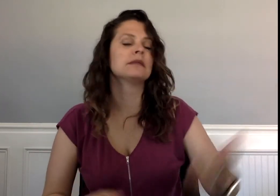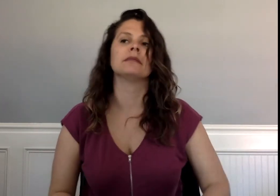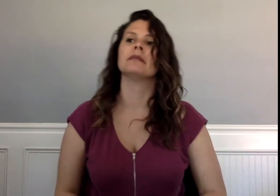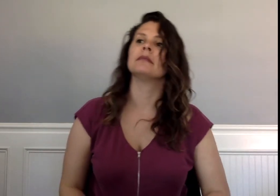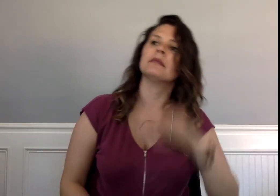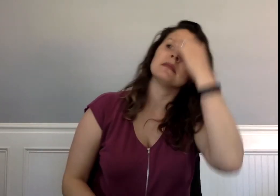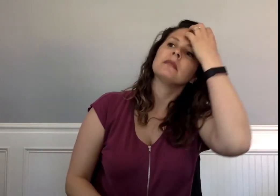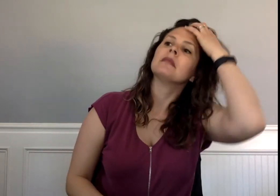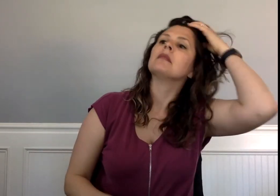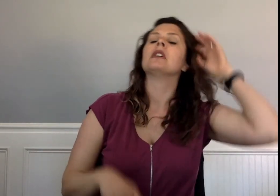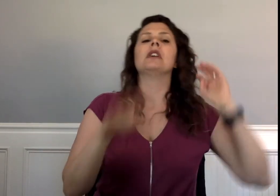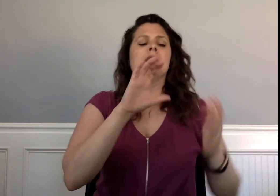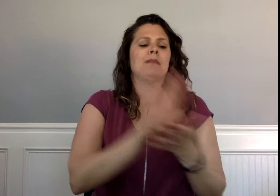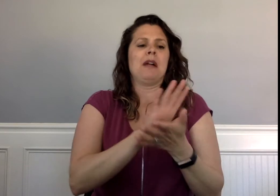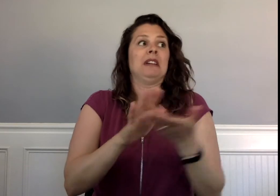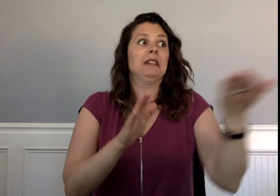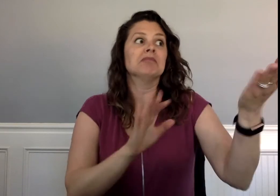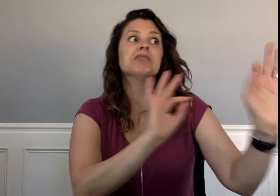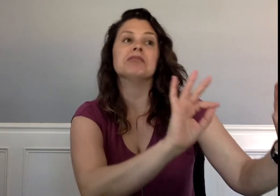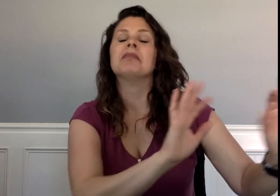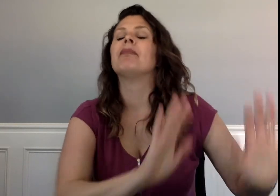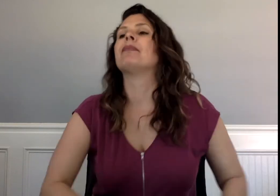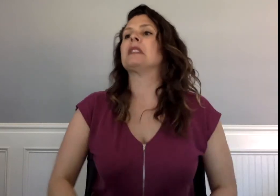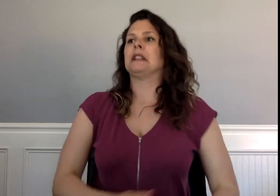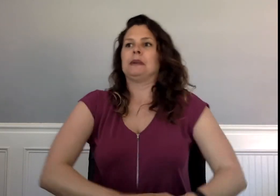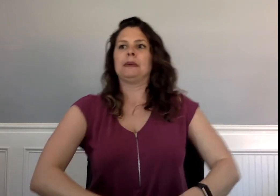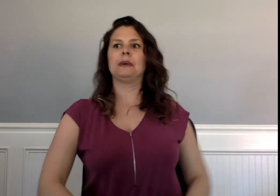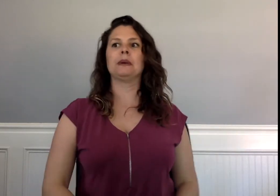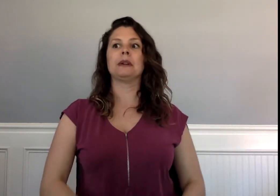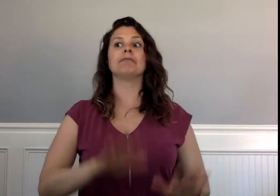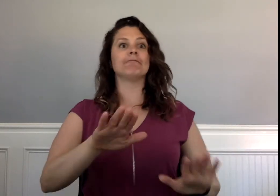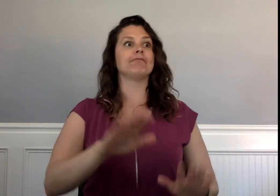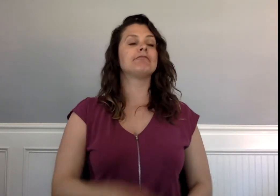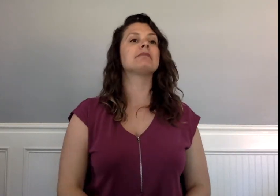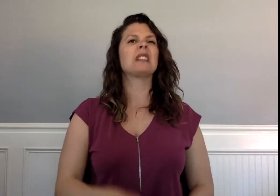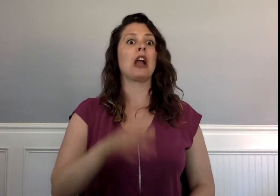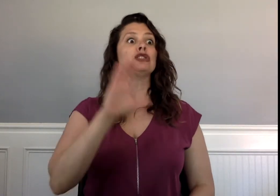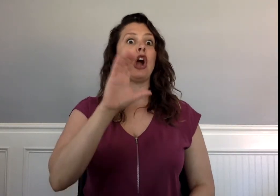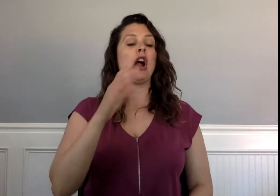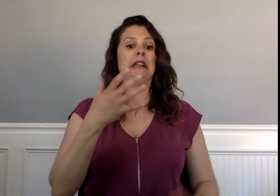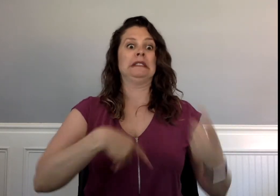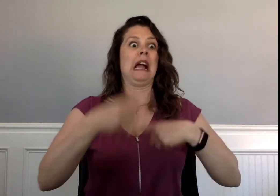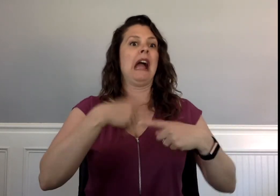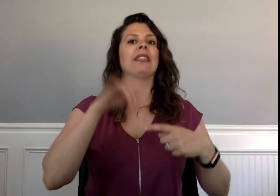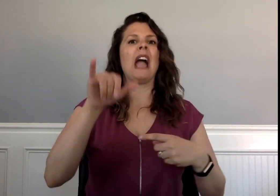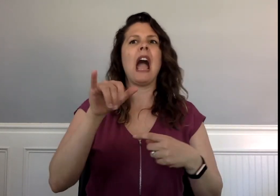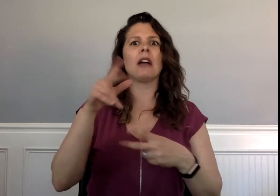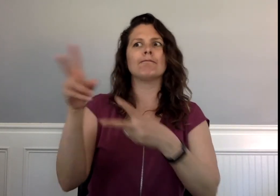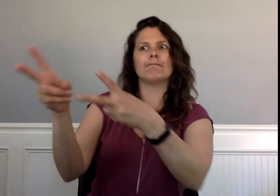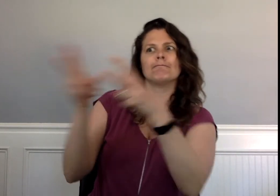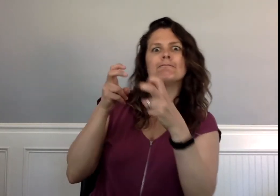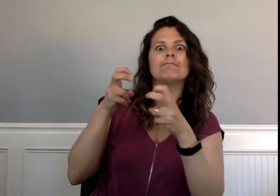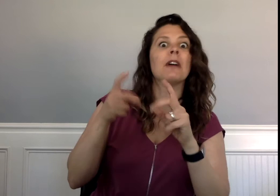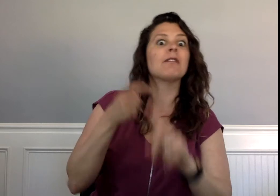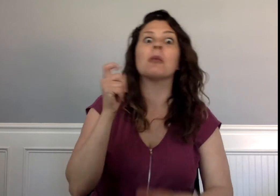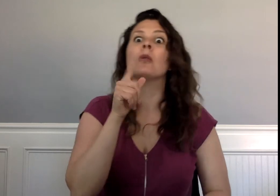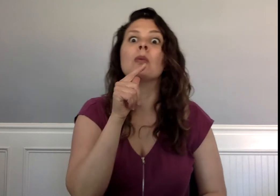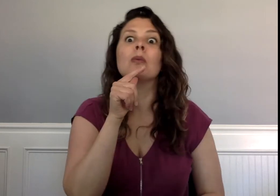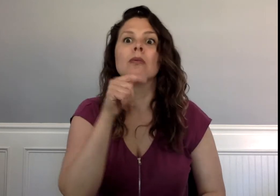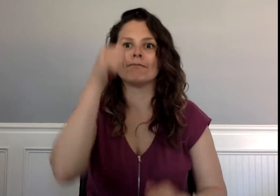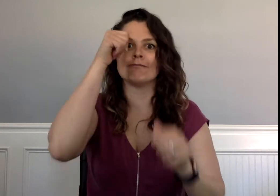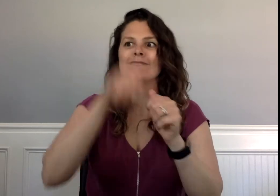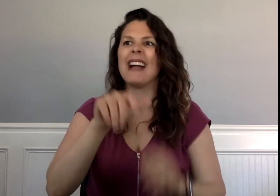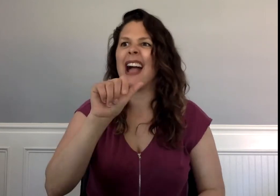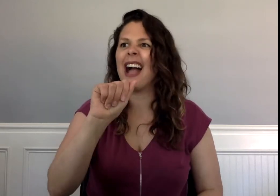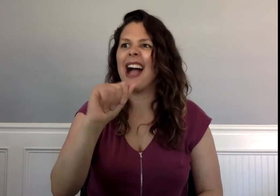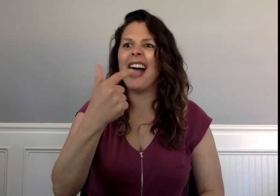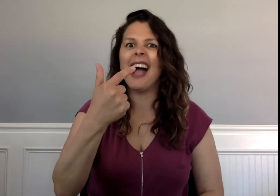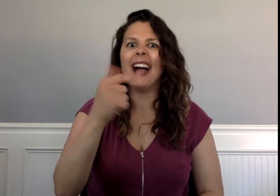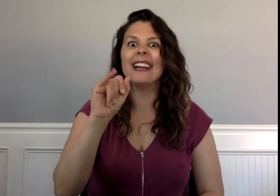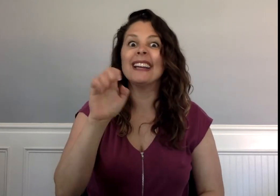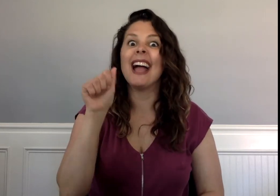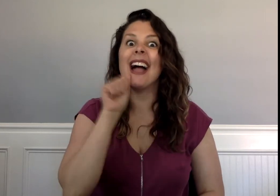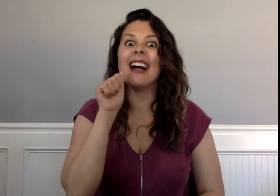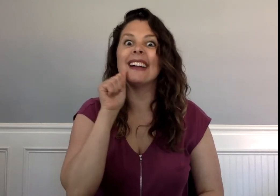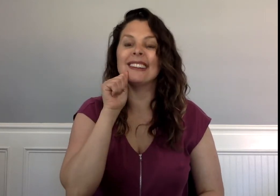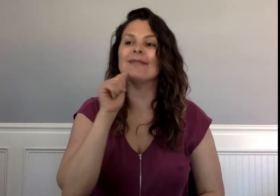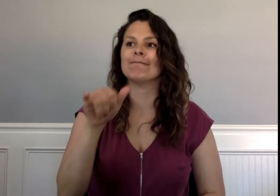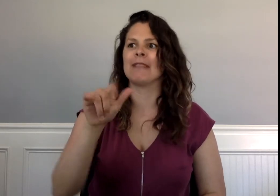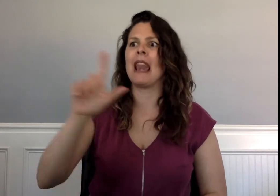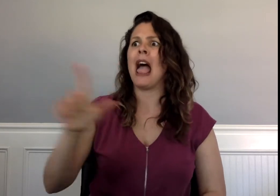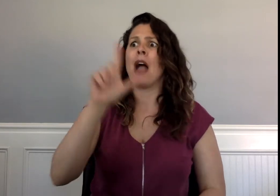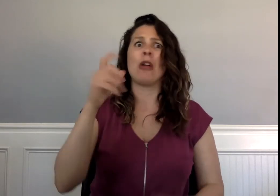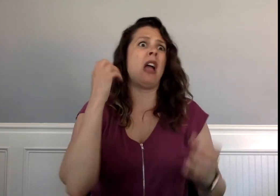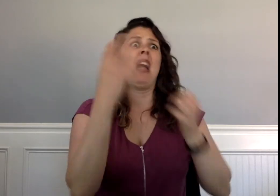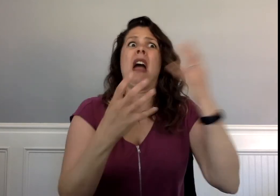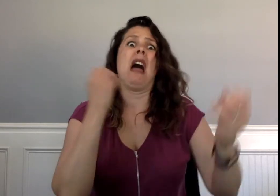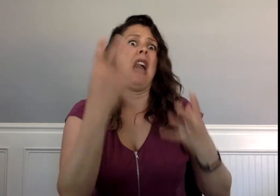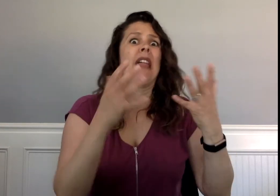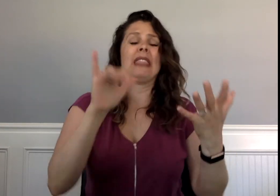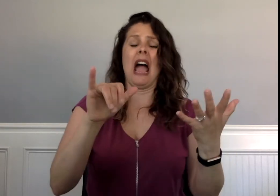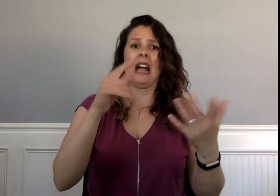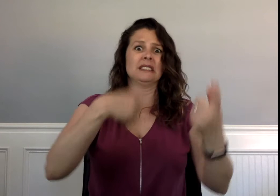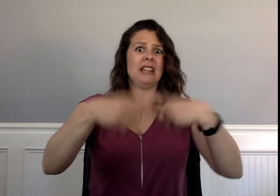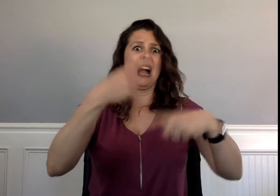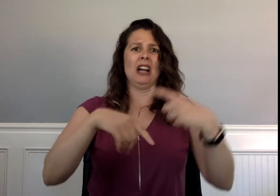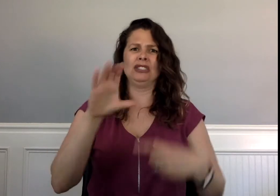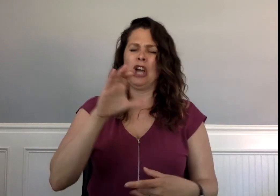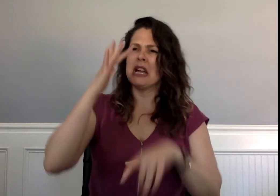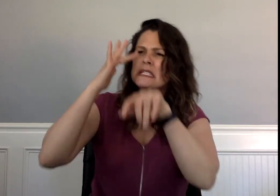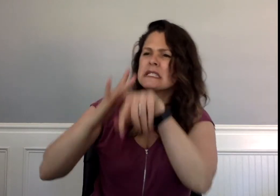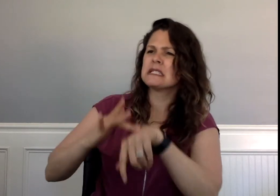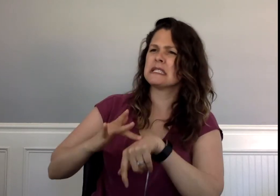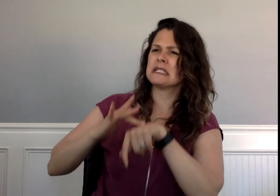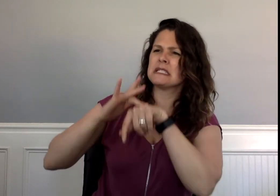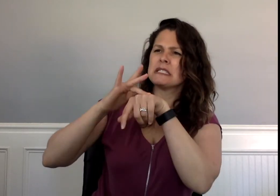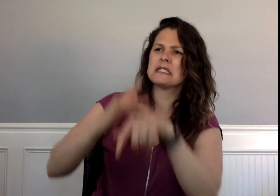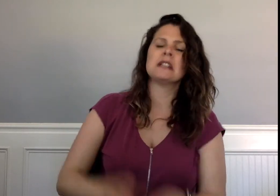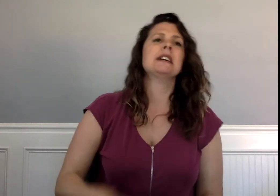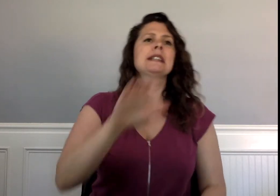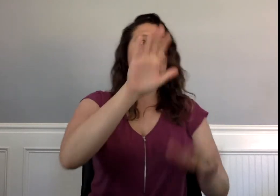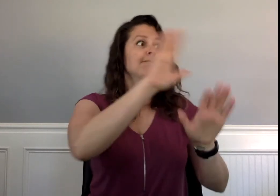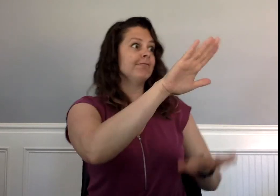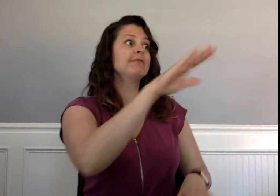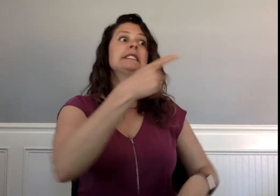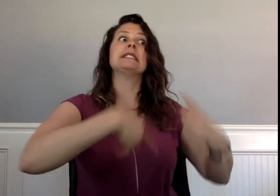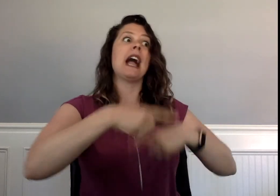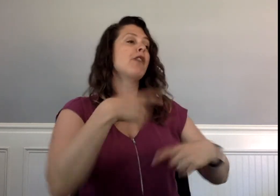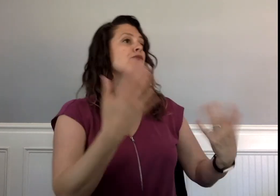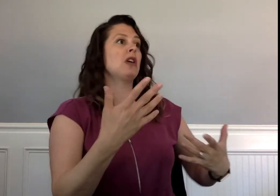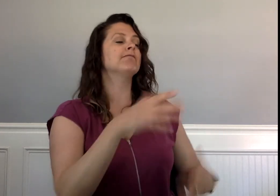He showed Frog the sign Aggie had used in the library: